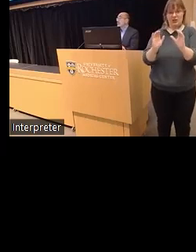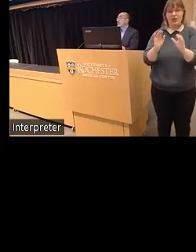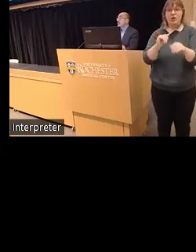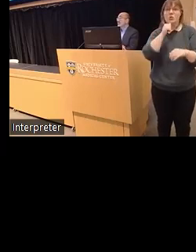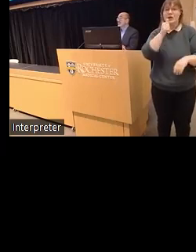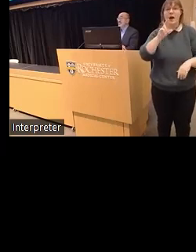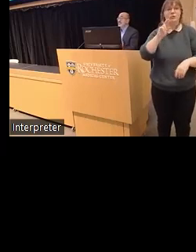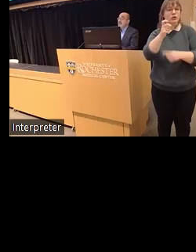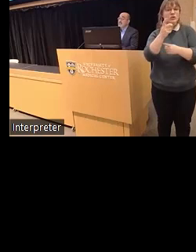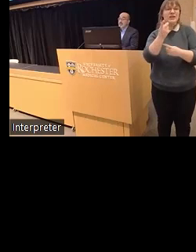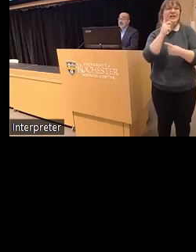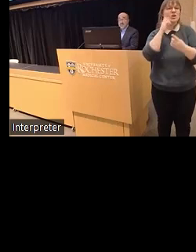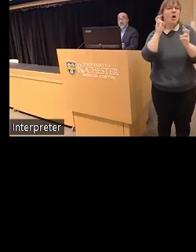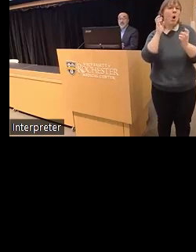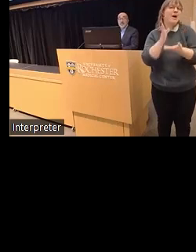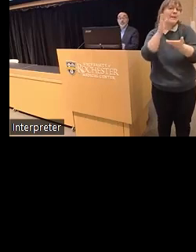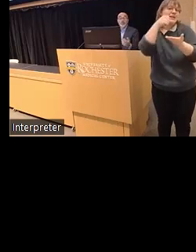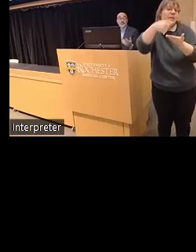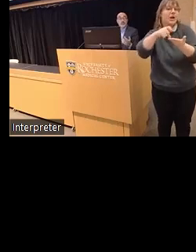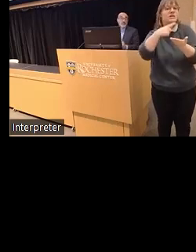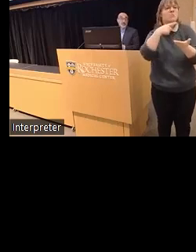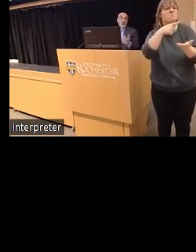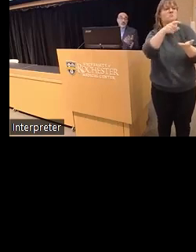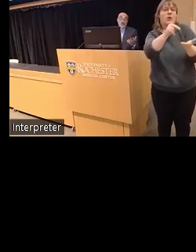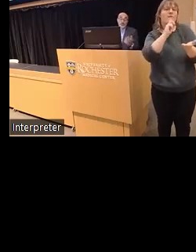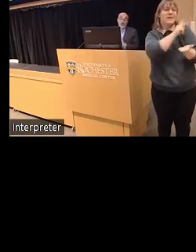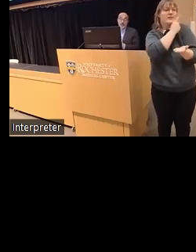it's basically like a recommendation letter saying it's okay for this patient to go to a dispensary